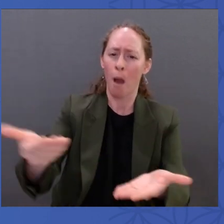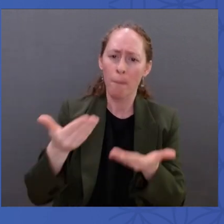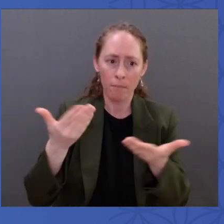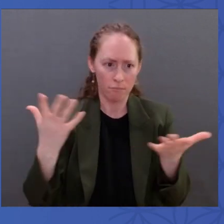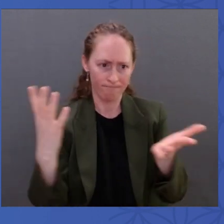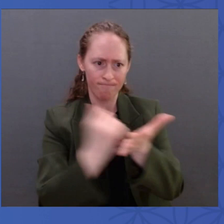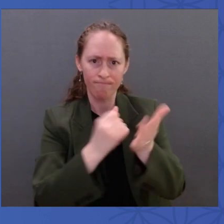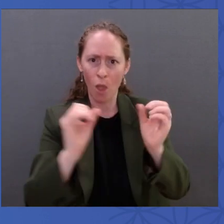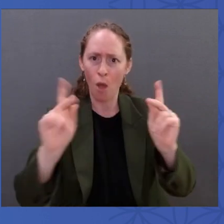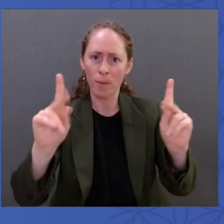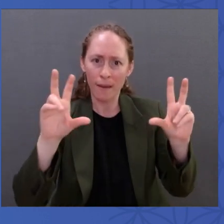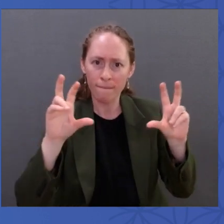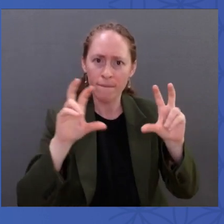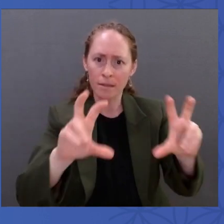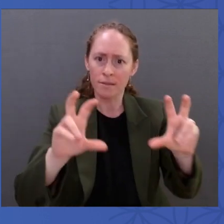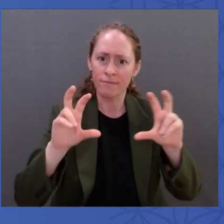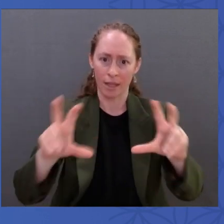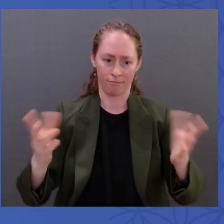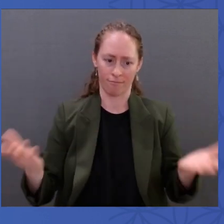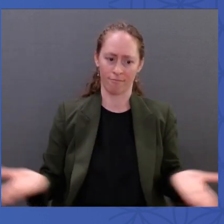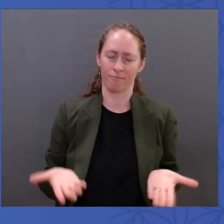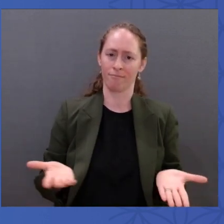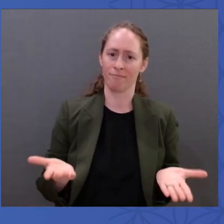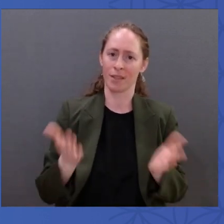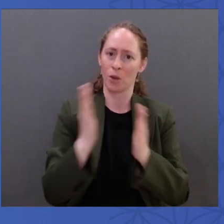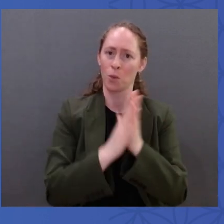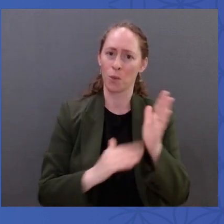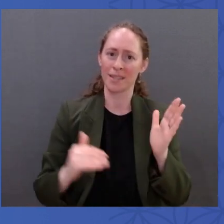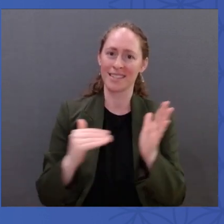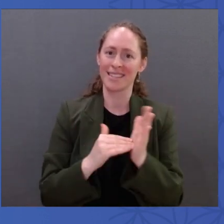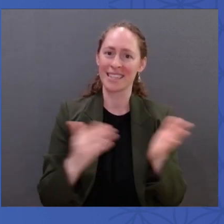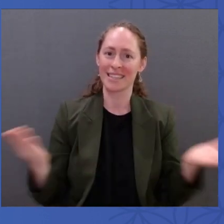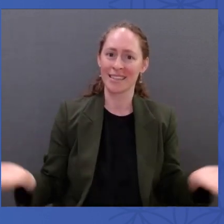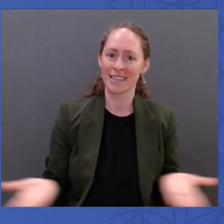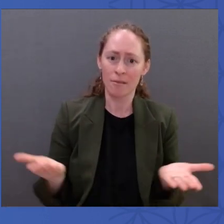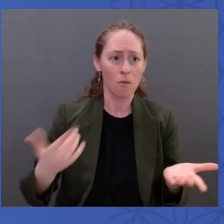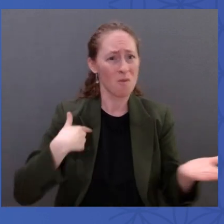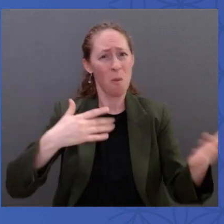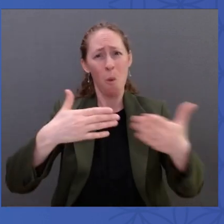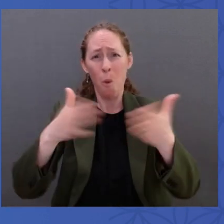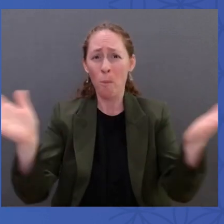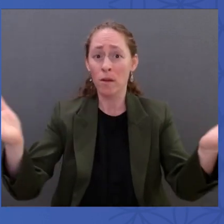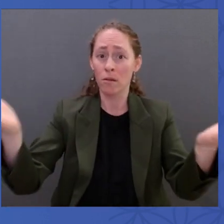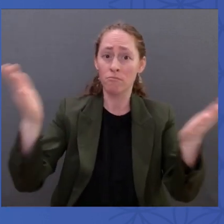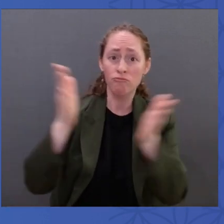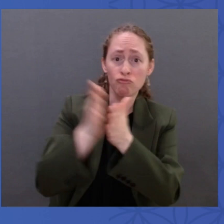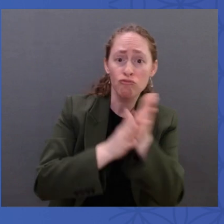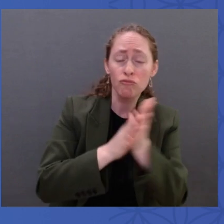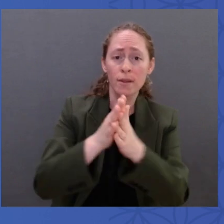Our region is open to trade, investment and movement of people to support prosperity and open supply chains.